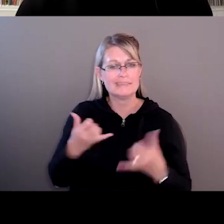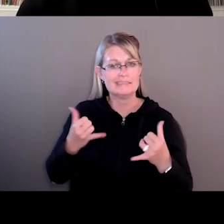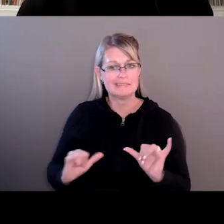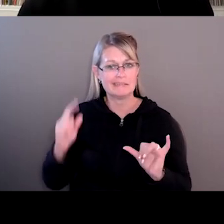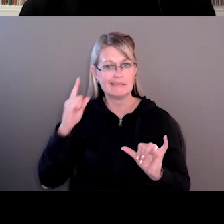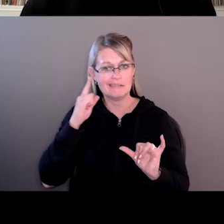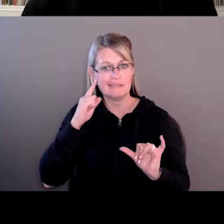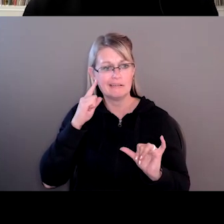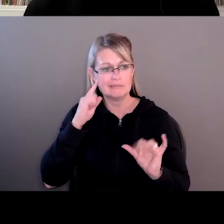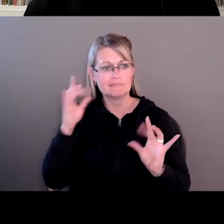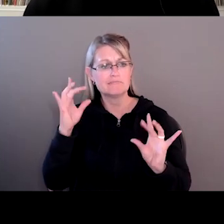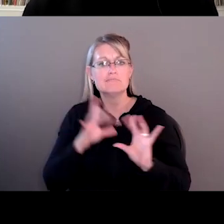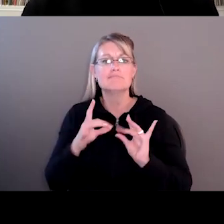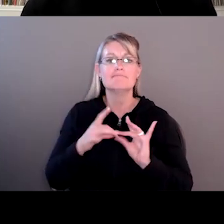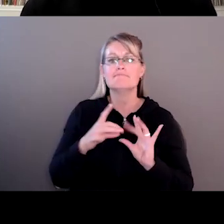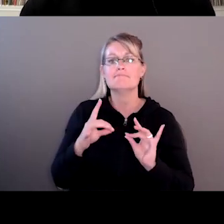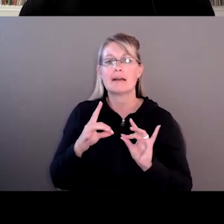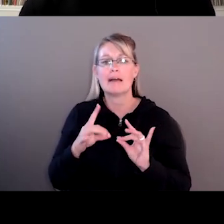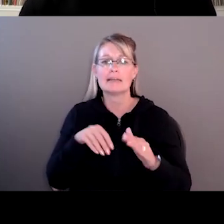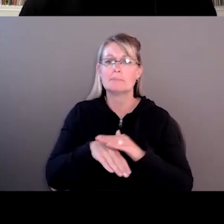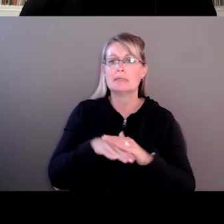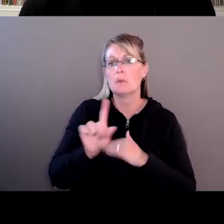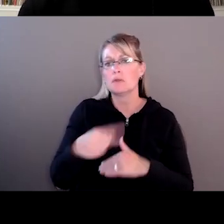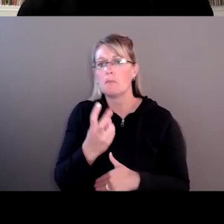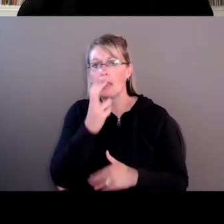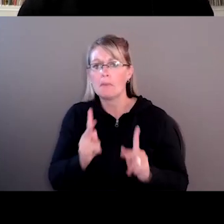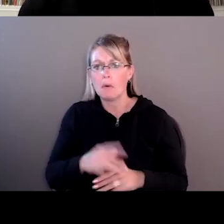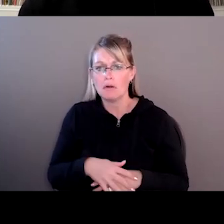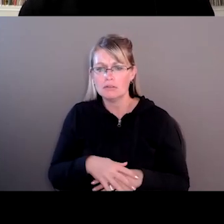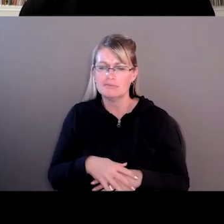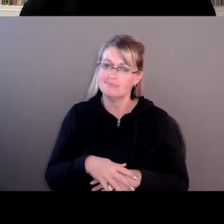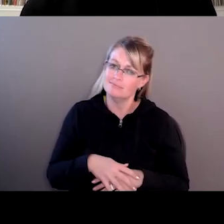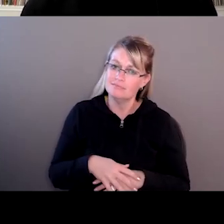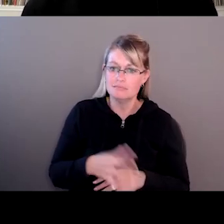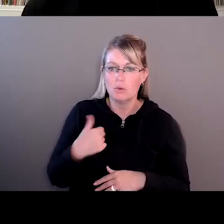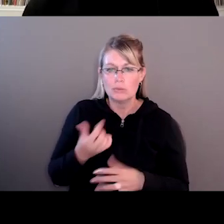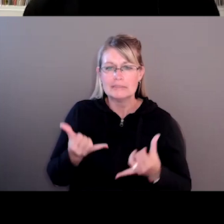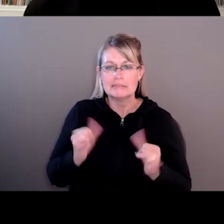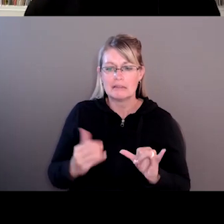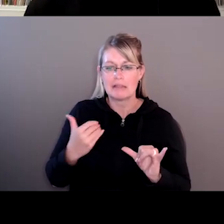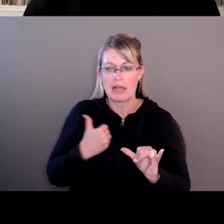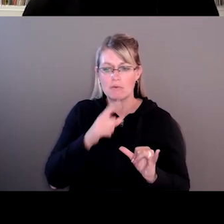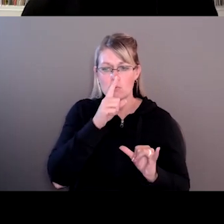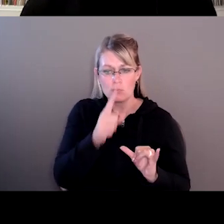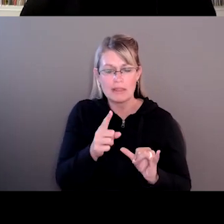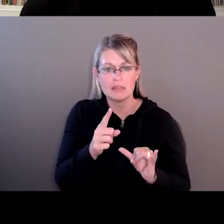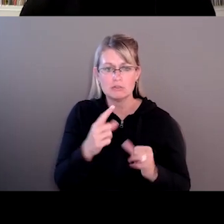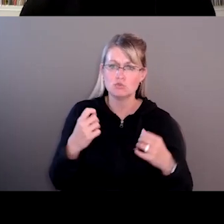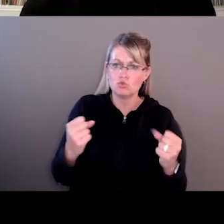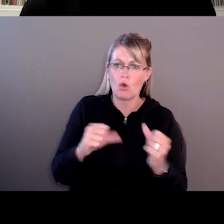web accessibility as just for blind people. We still have this really strong emphasis on